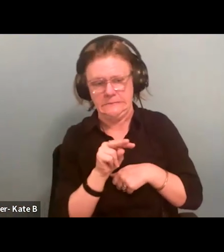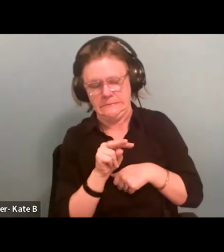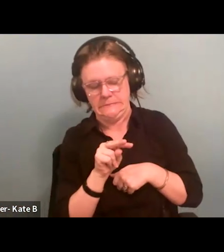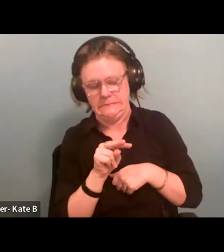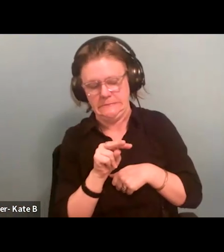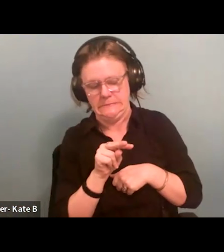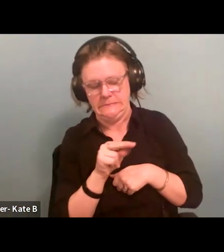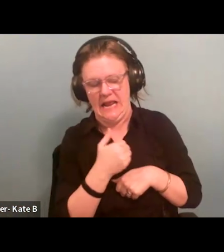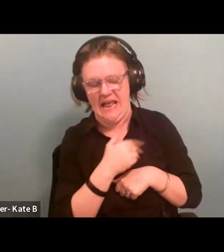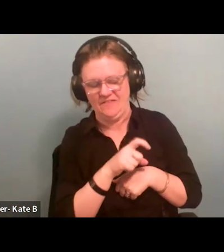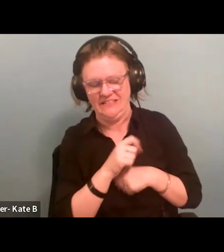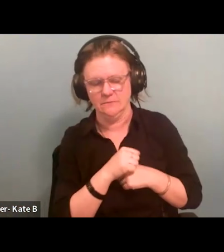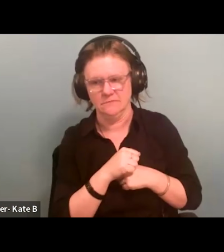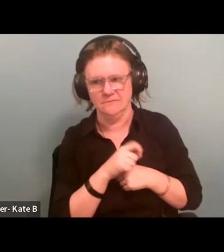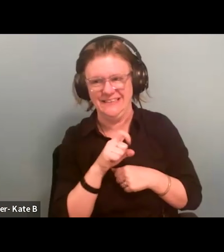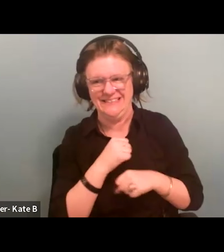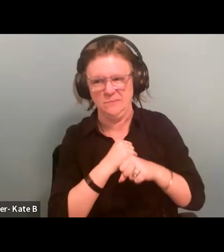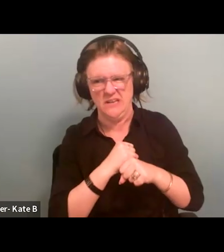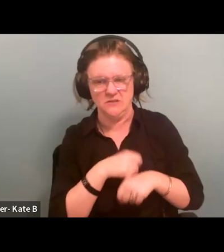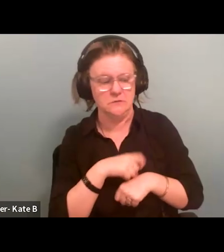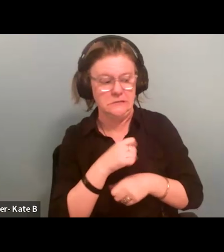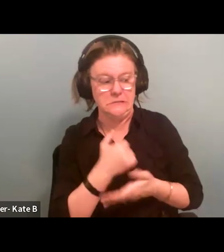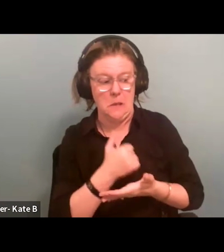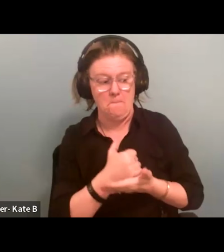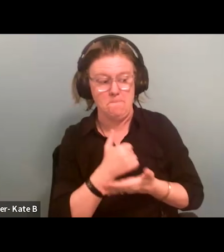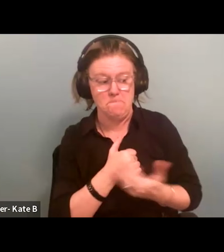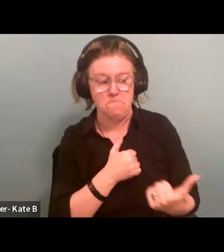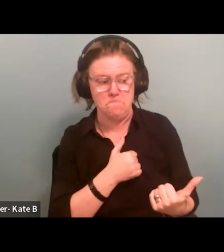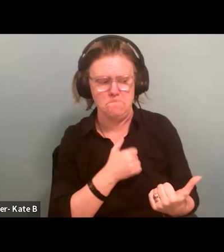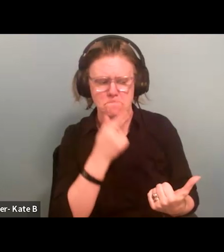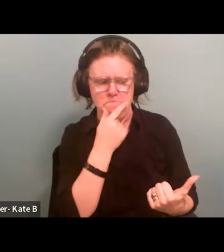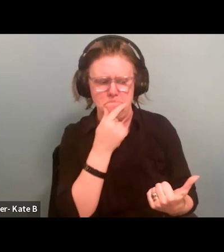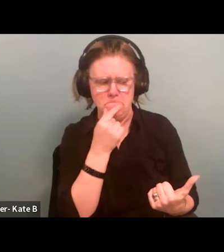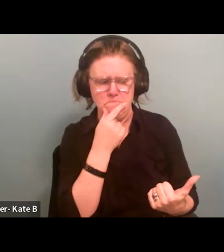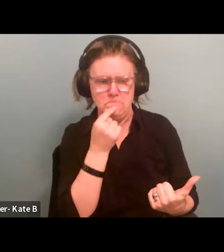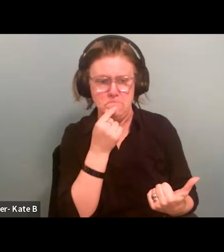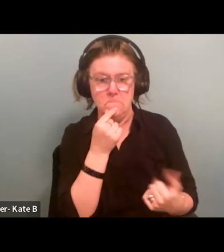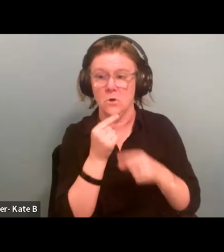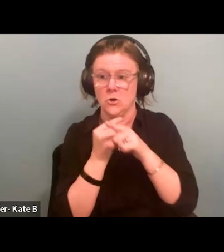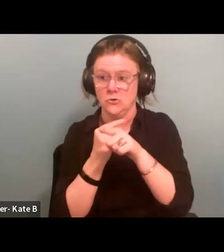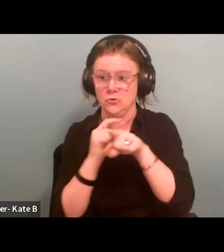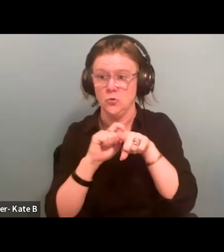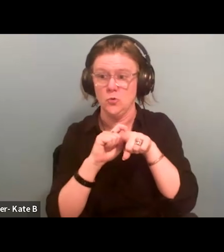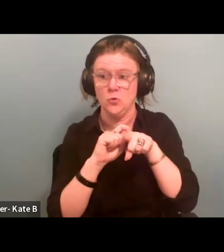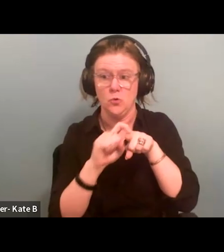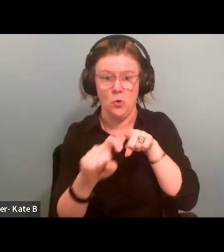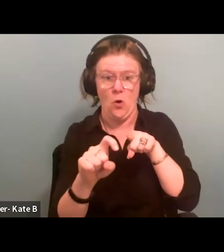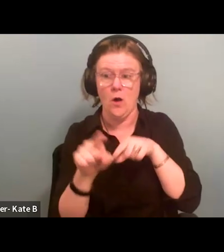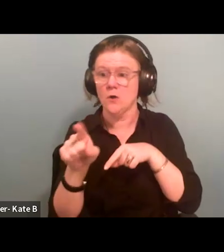need for protective services. And realize that if you call that number, you are completely anonymous.